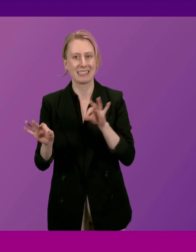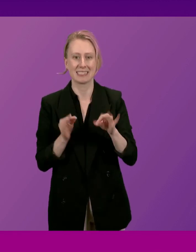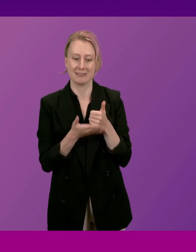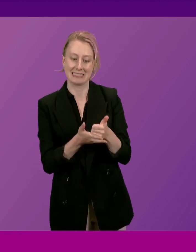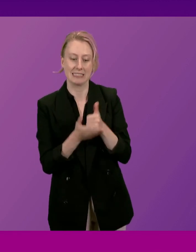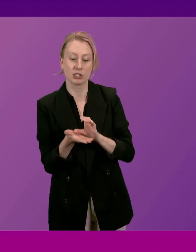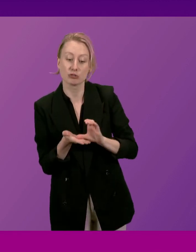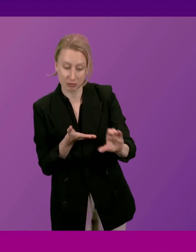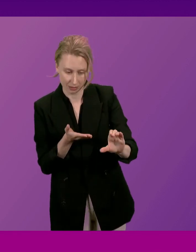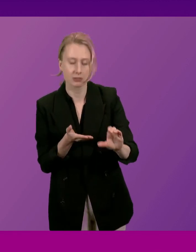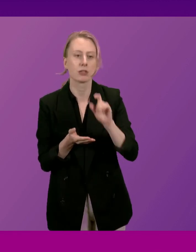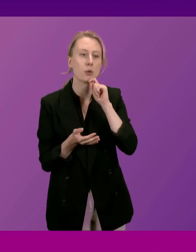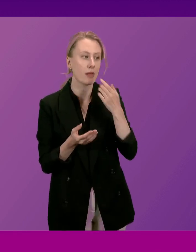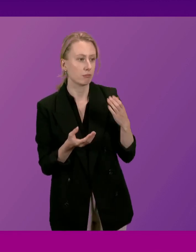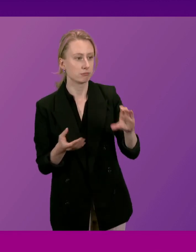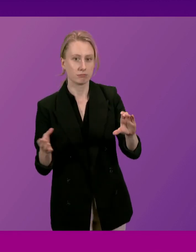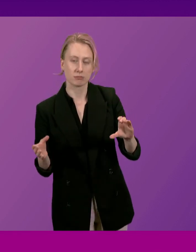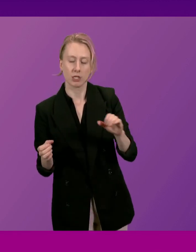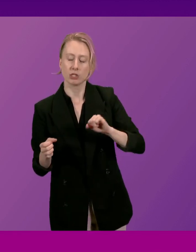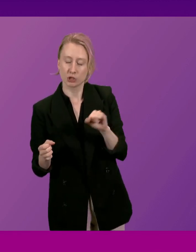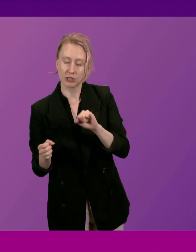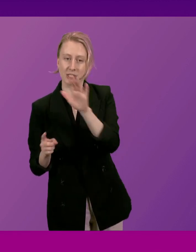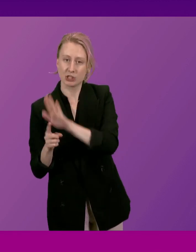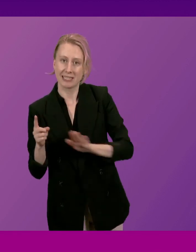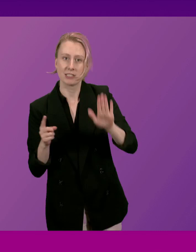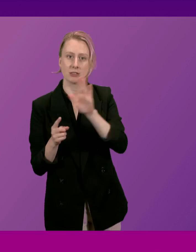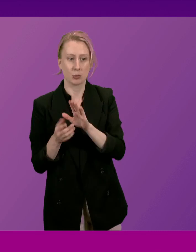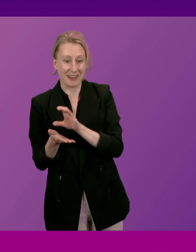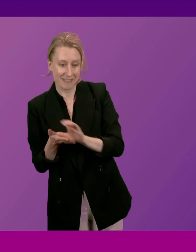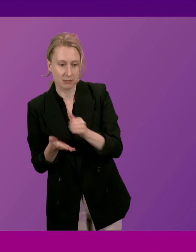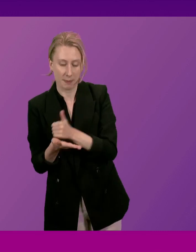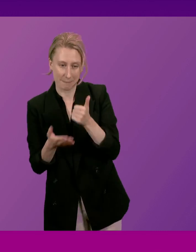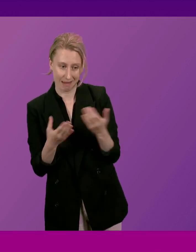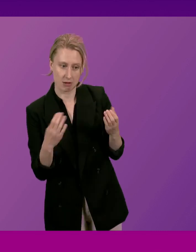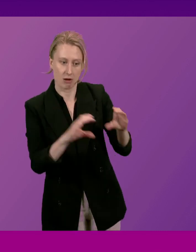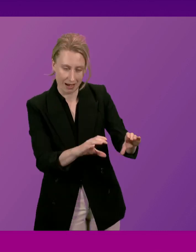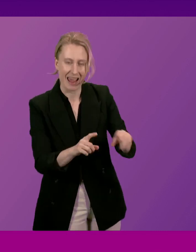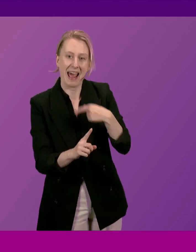alongside investment from the Scottish National Investment Bank and the National Wealth Fund